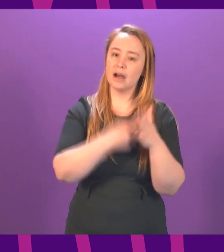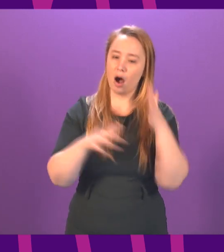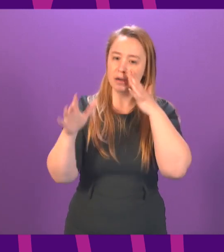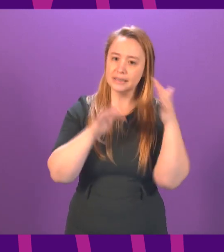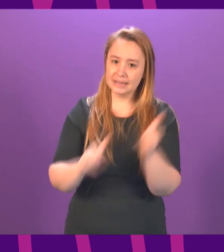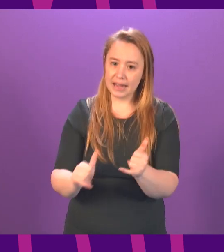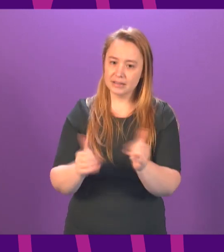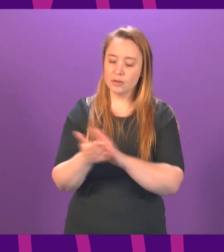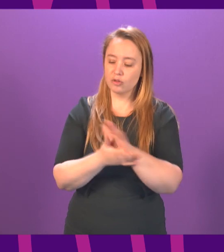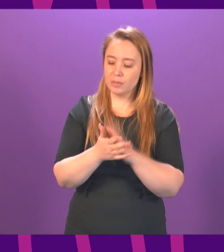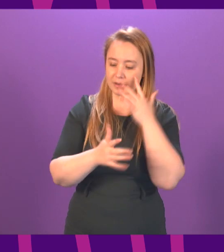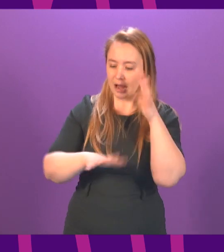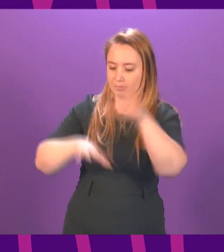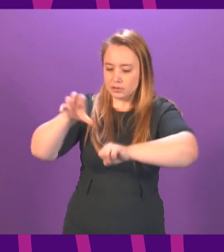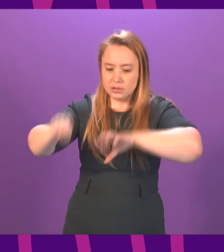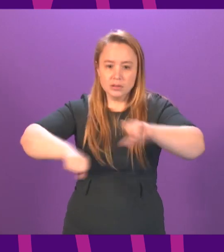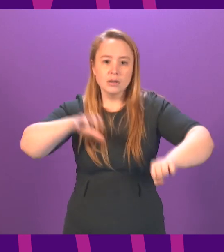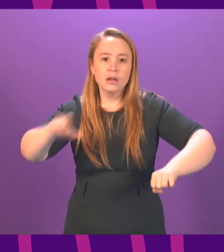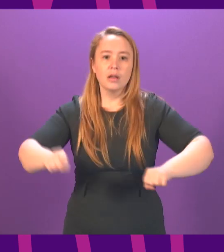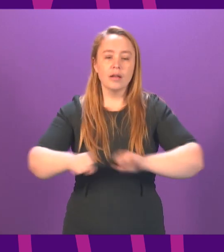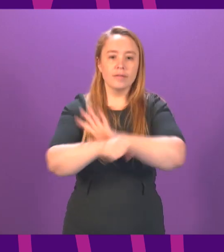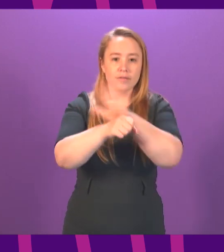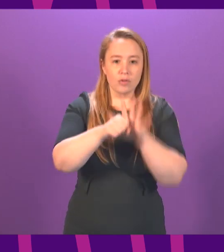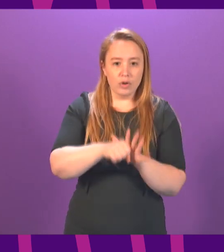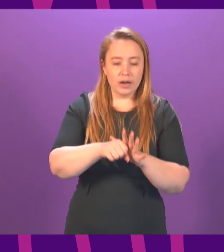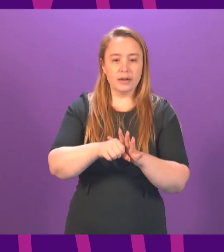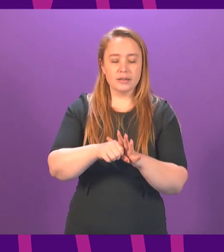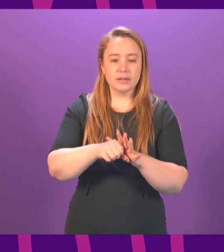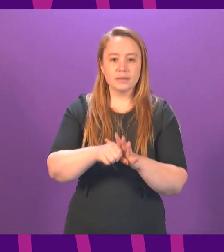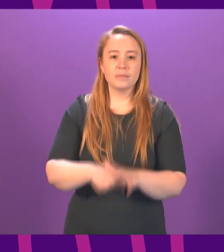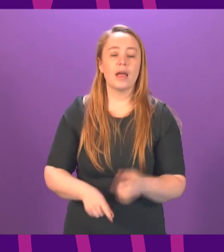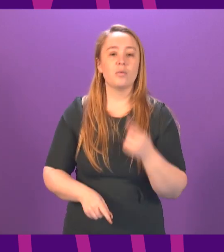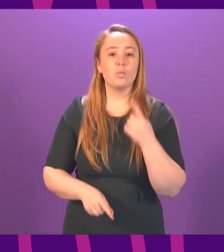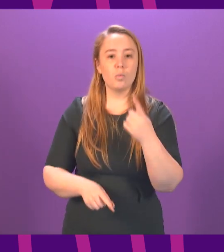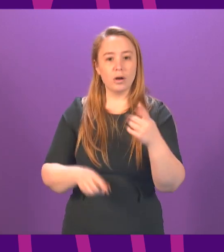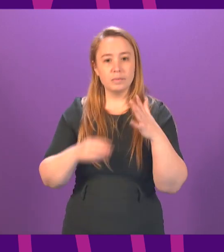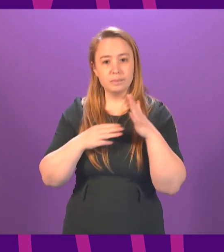Last week, I reported that the Government had failed to use 1 million gold standard